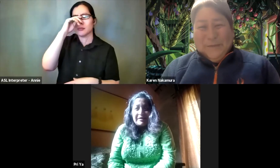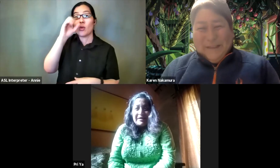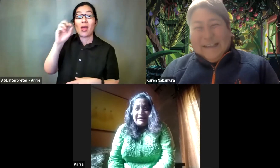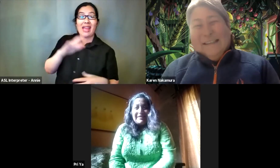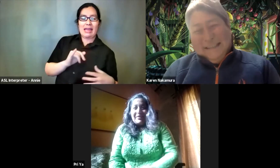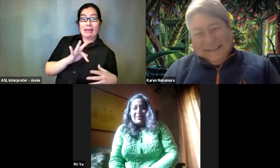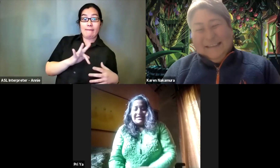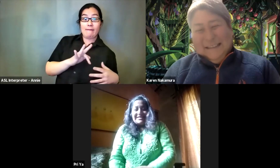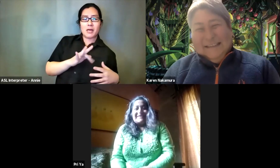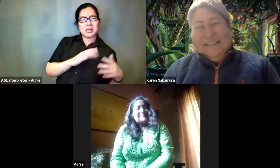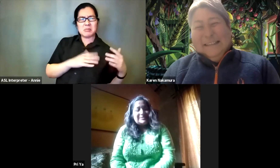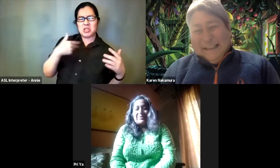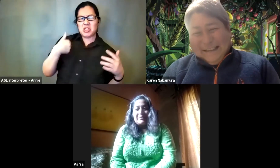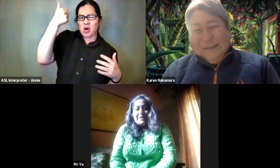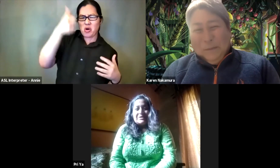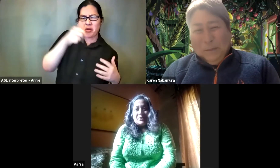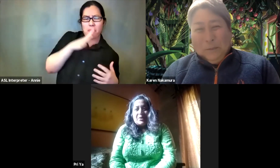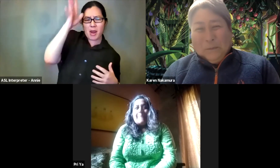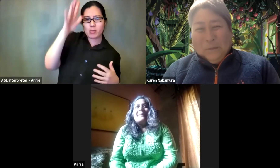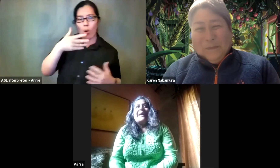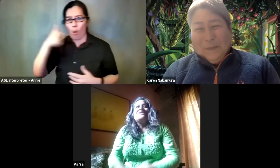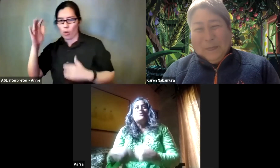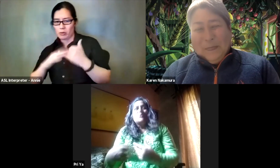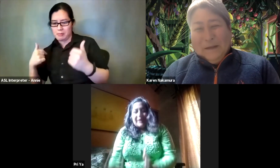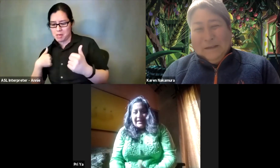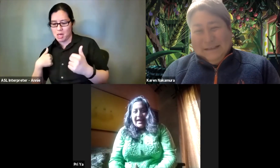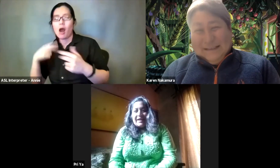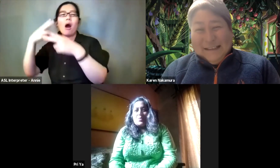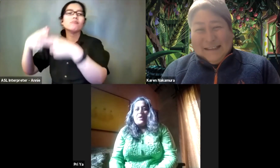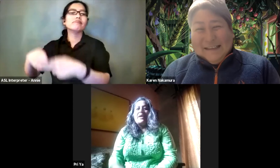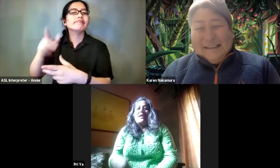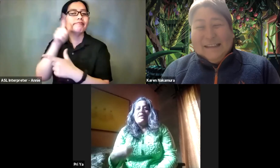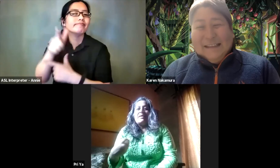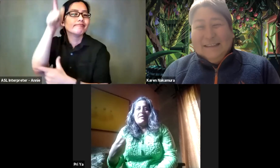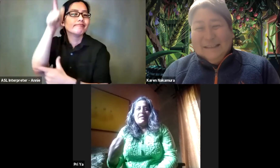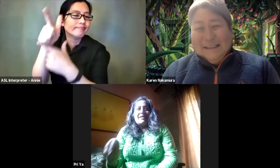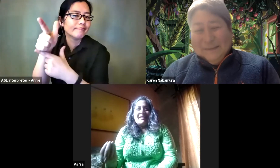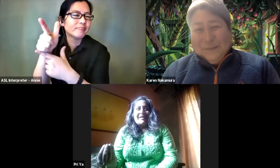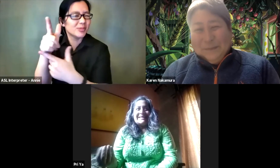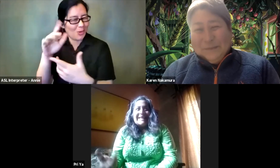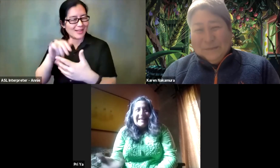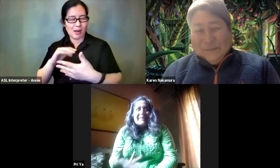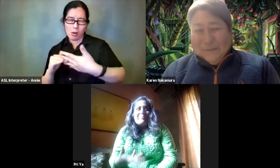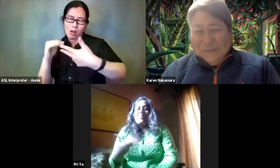Priya Ramasubban: or sister so so by doing that, we are telling them, we are part of